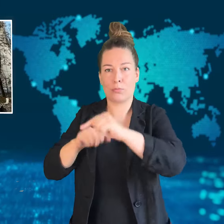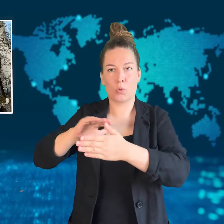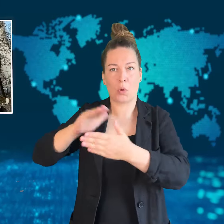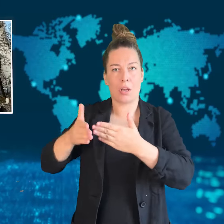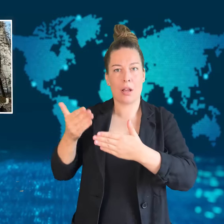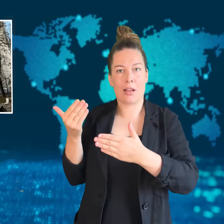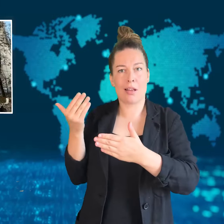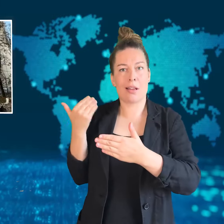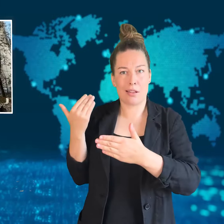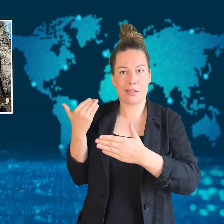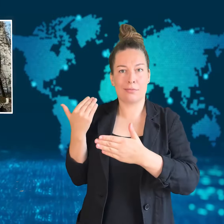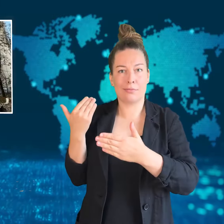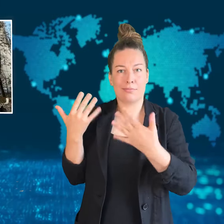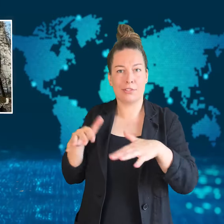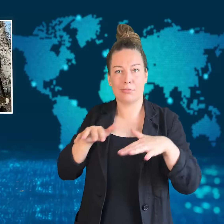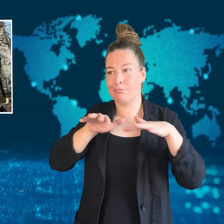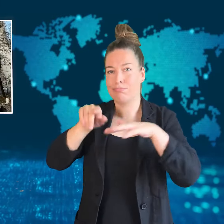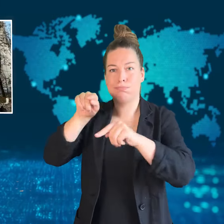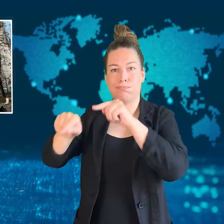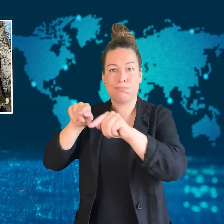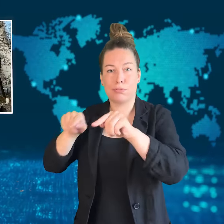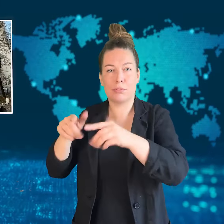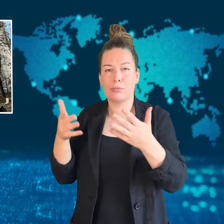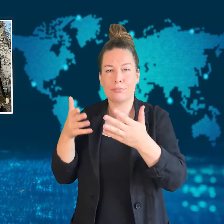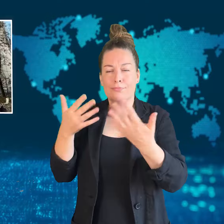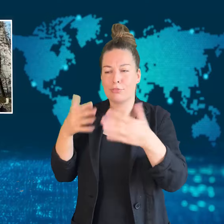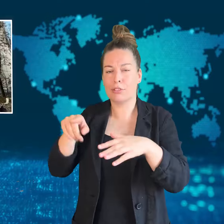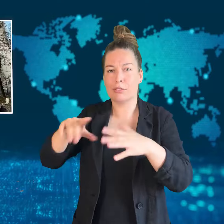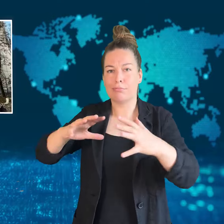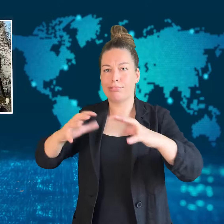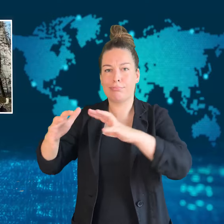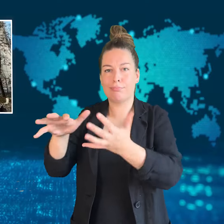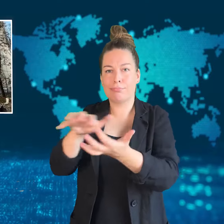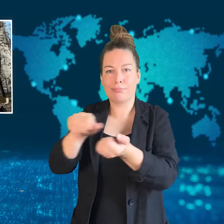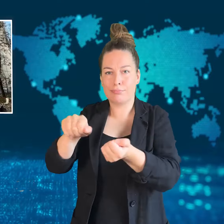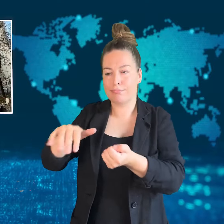It hit both a refinery and a power station deep within Russia.